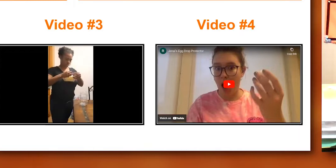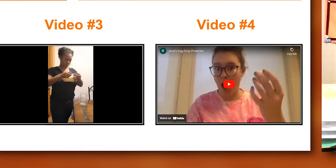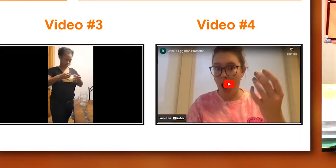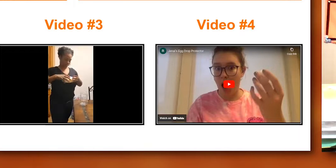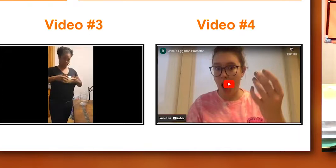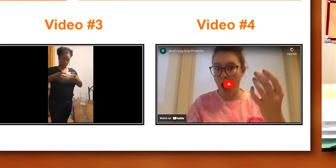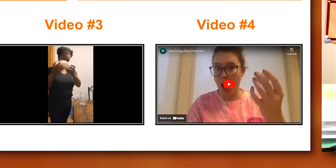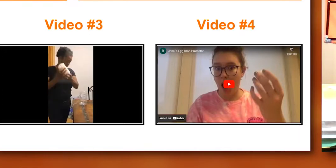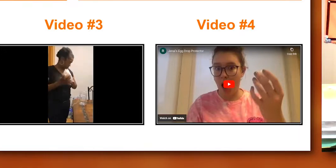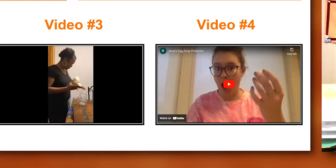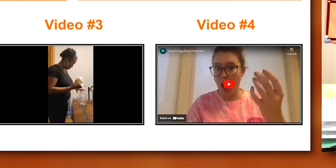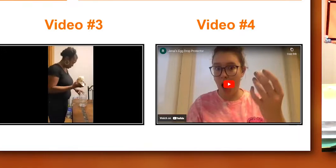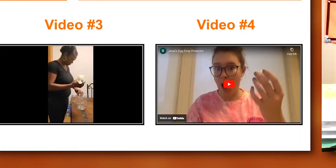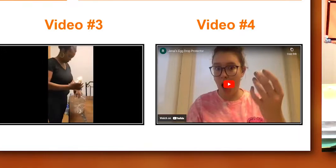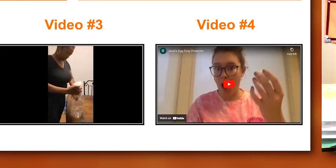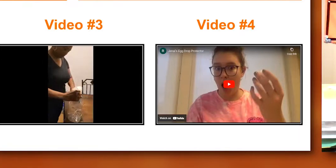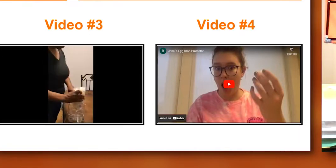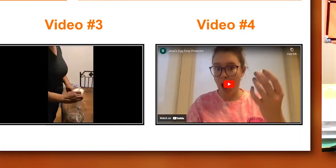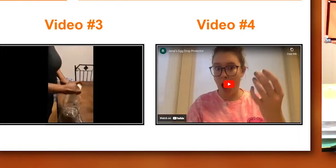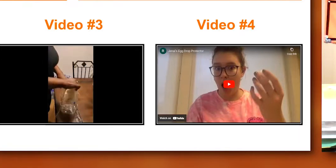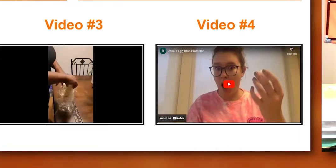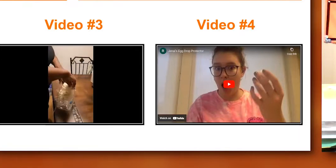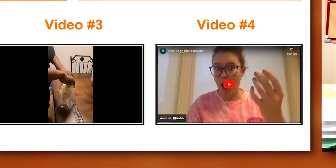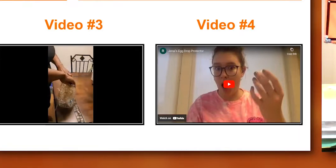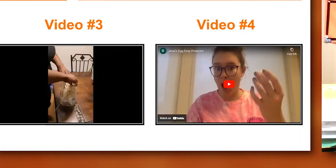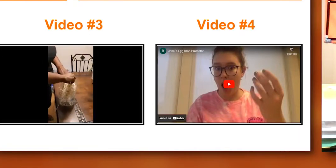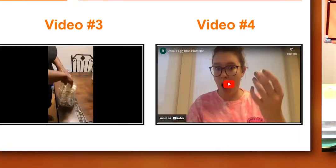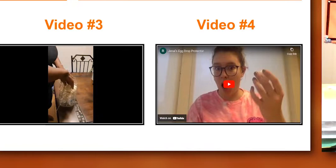Yeah. We have some air in there to cushion it...